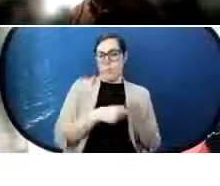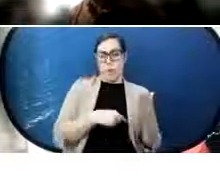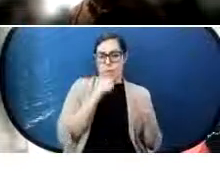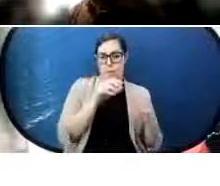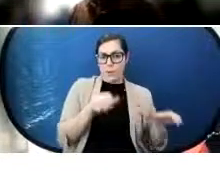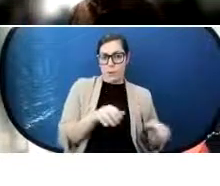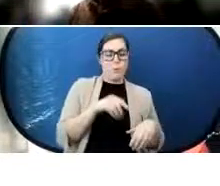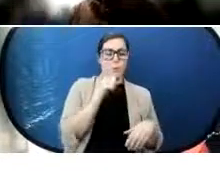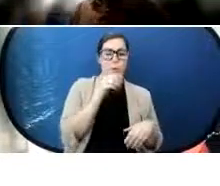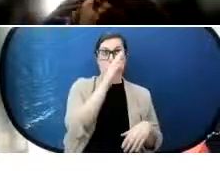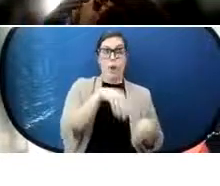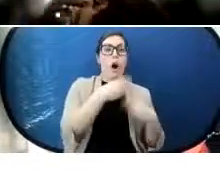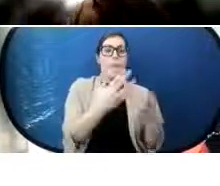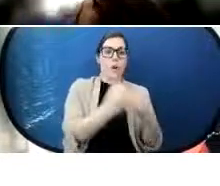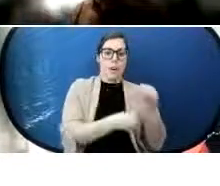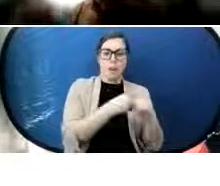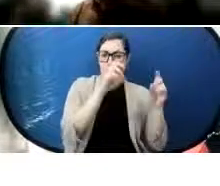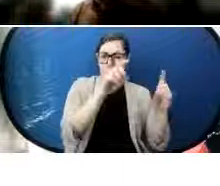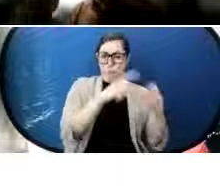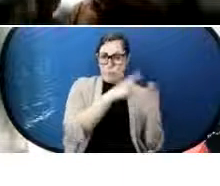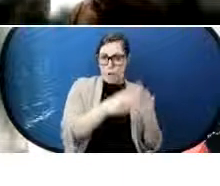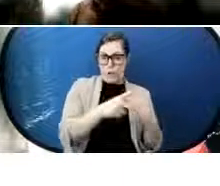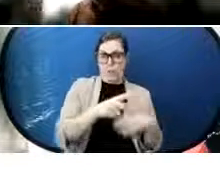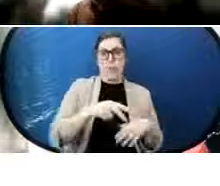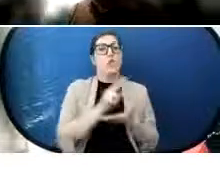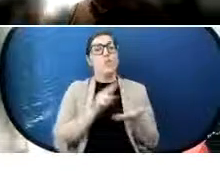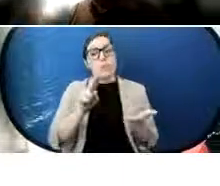programs. That's the responsibility of universities and consortium providers